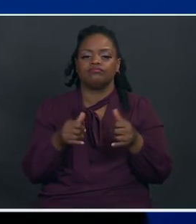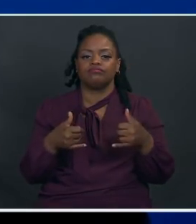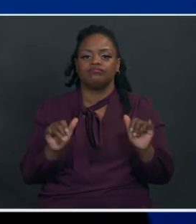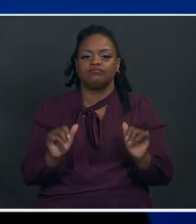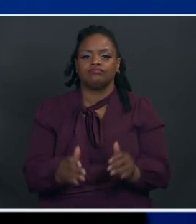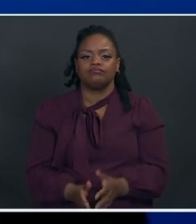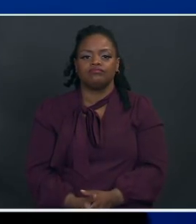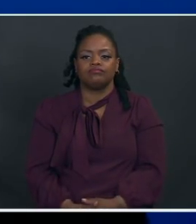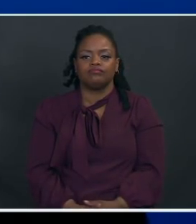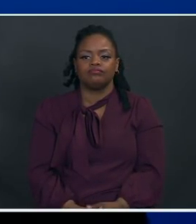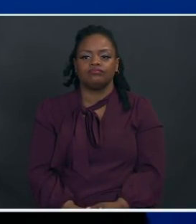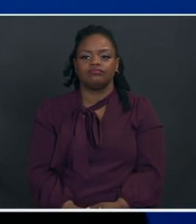Dr. Fauci: -- about therapeutics.